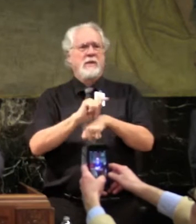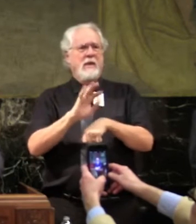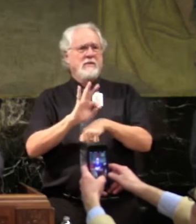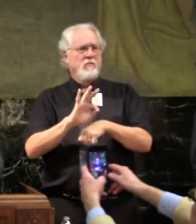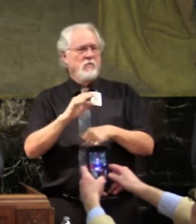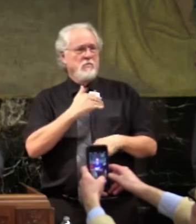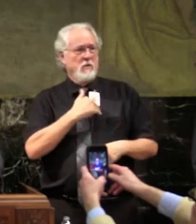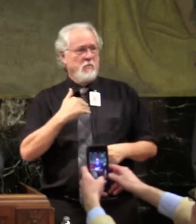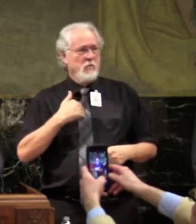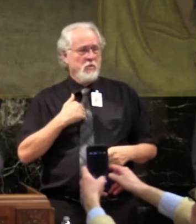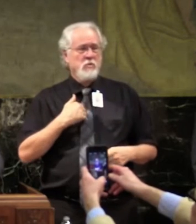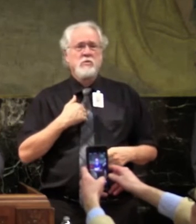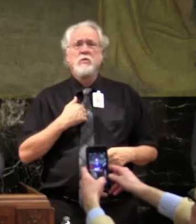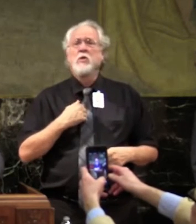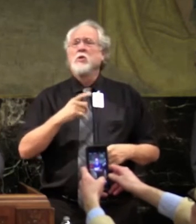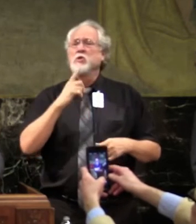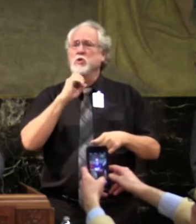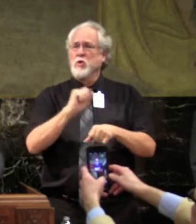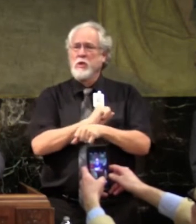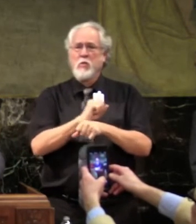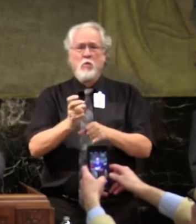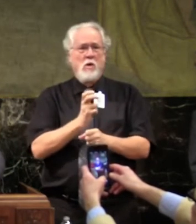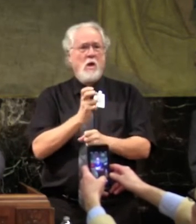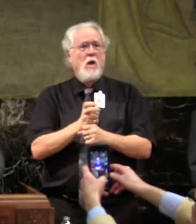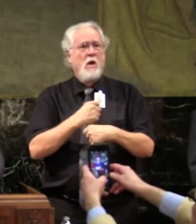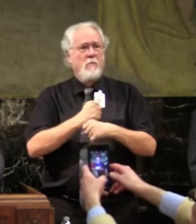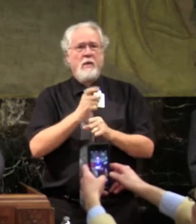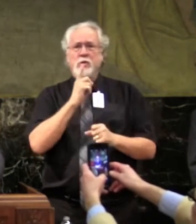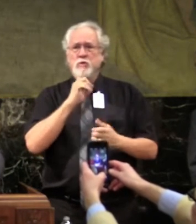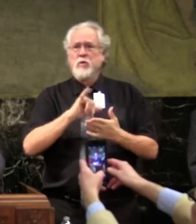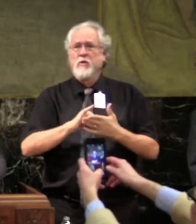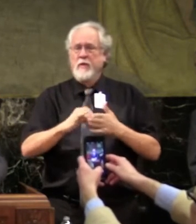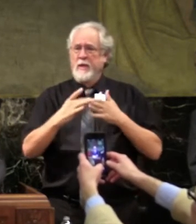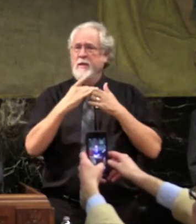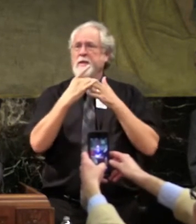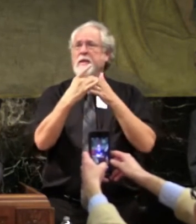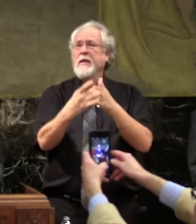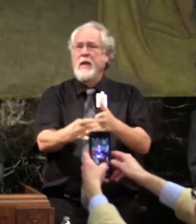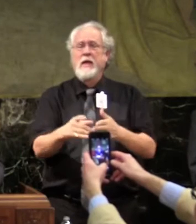certainly worked very hard to make sure that were there guiding our state through what we know is a lengthy